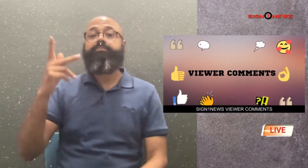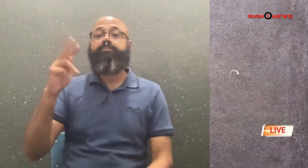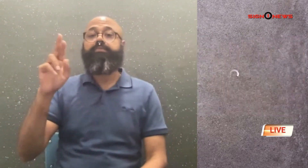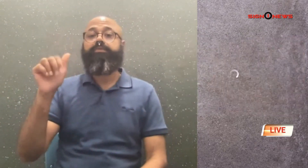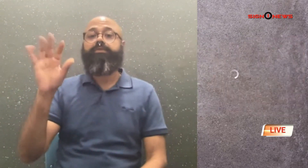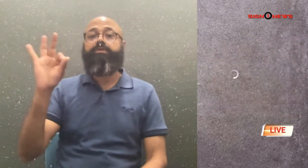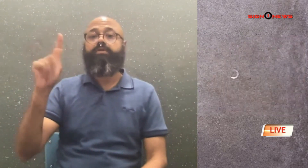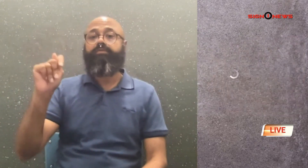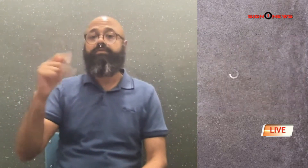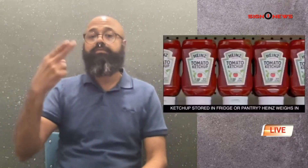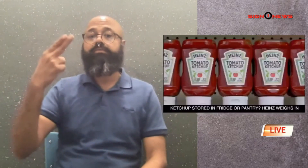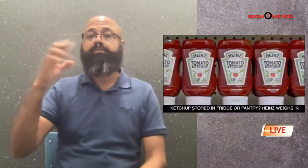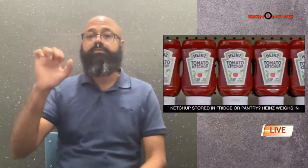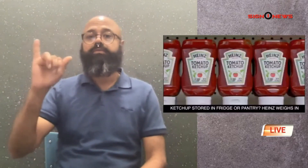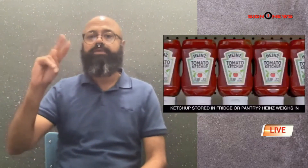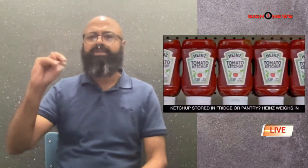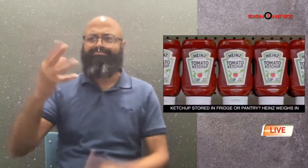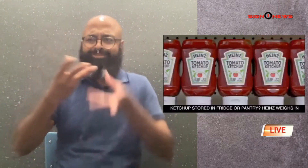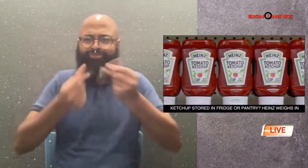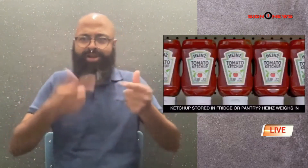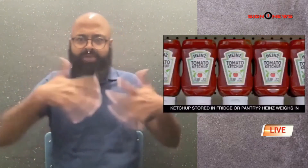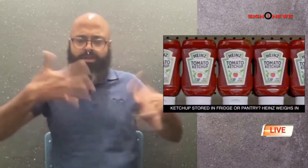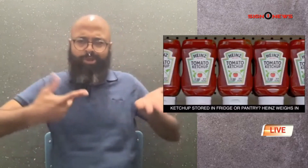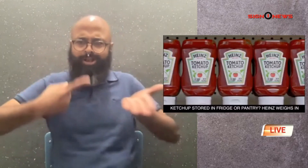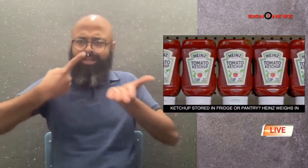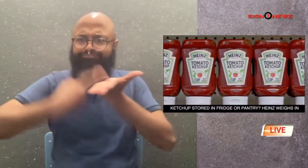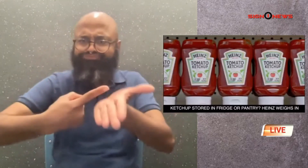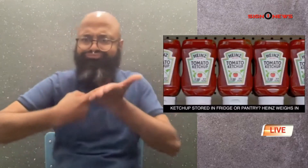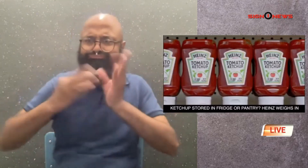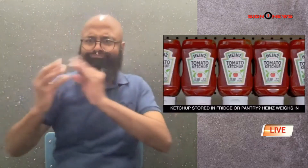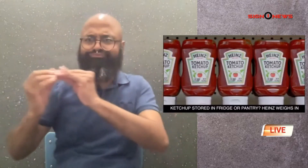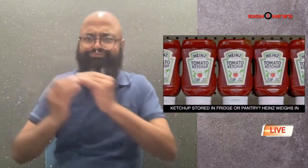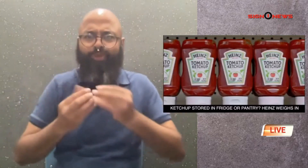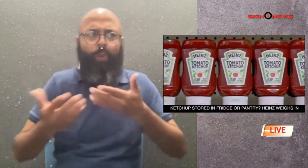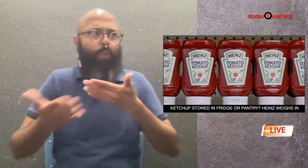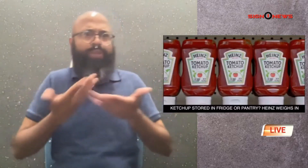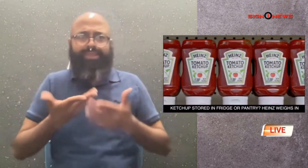Catch up Maker Craft Heinz solve the debate on whether catch up should